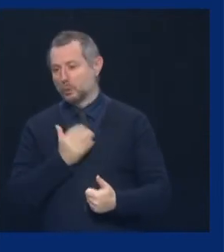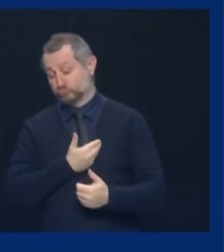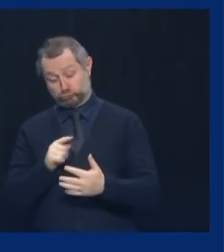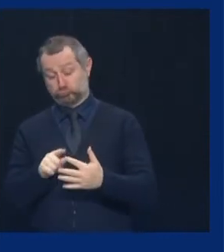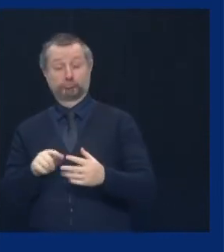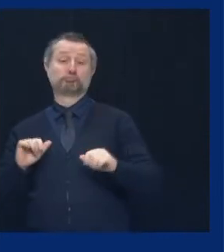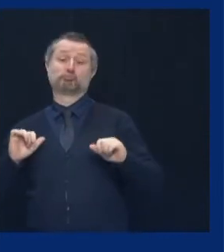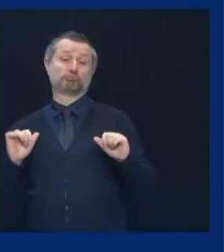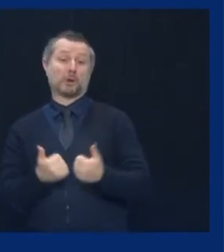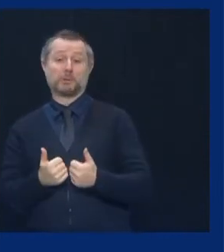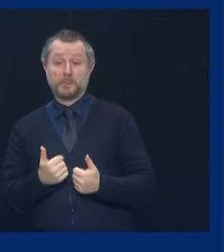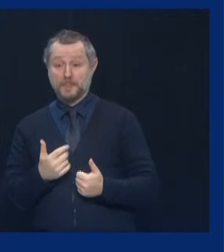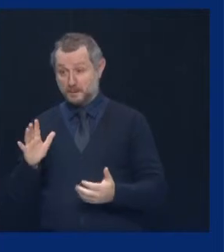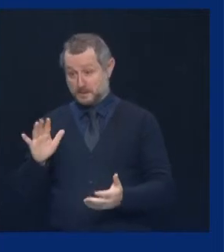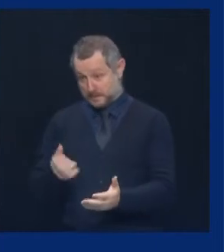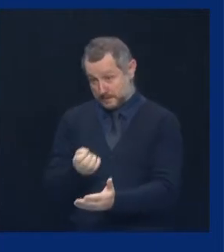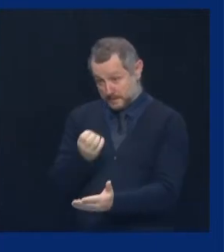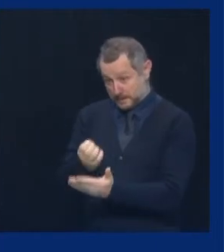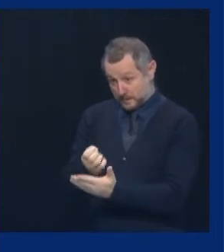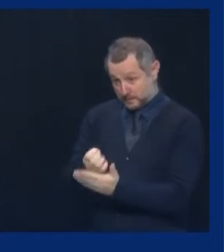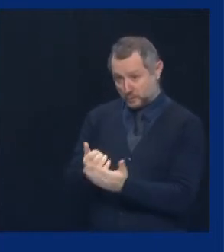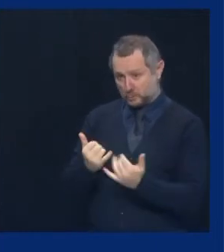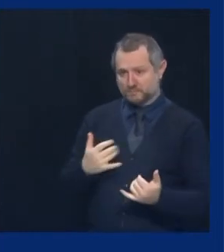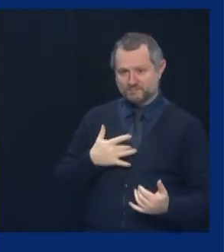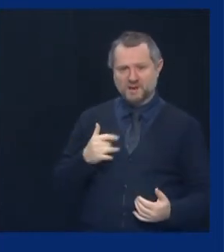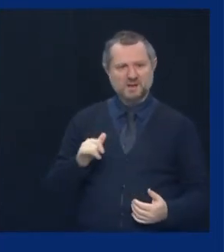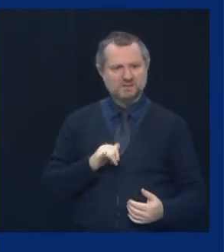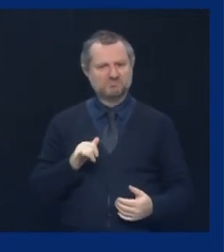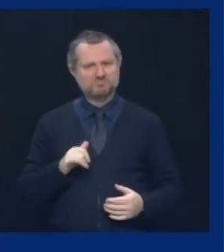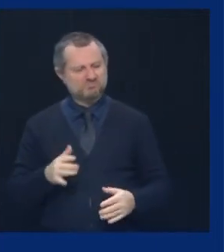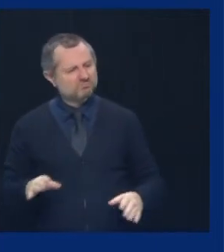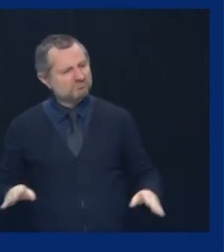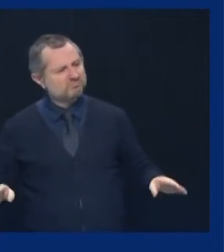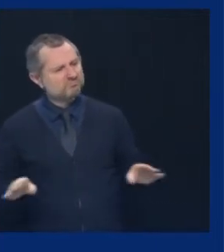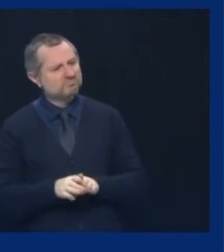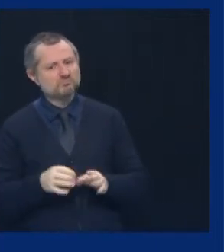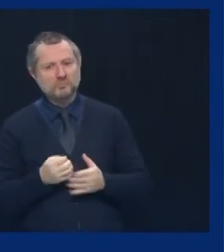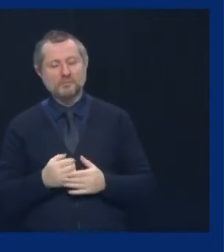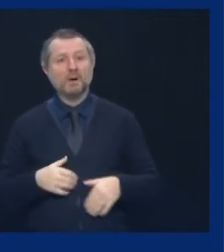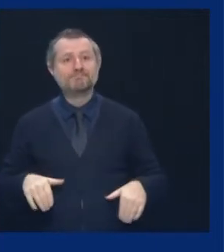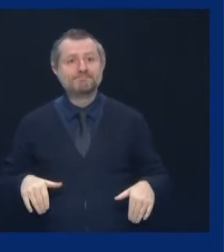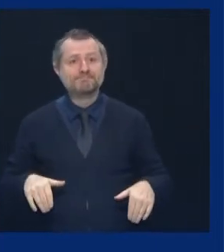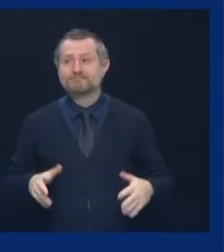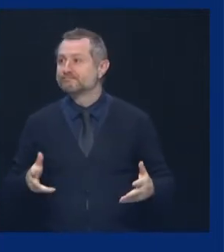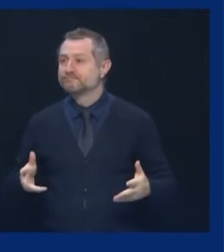HERE'S THE CHALLENGE.